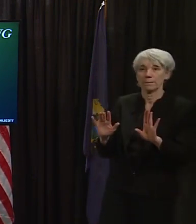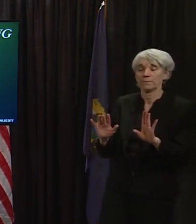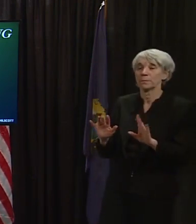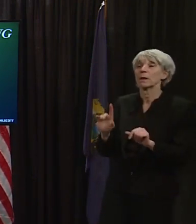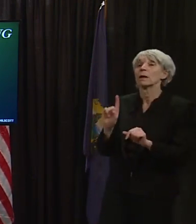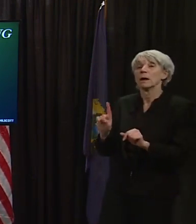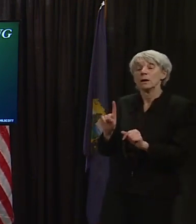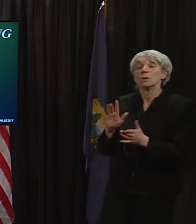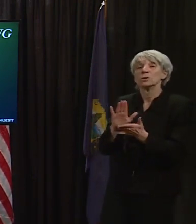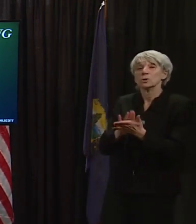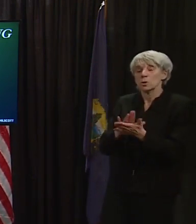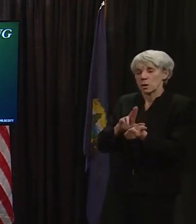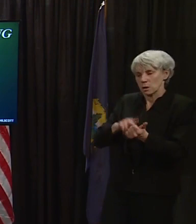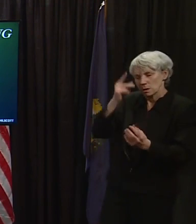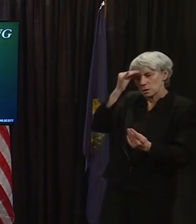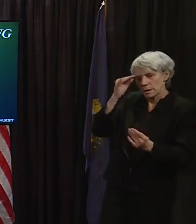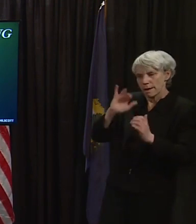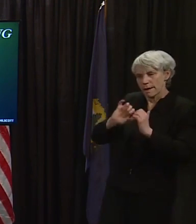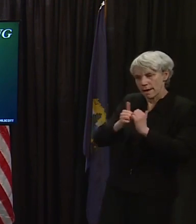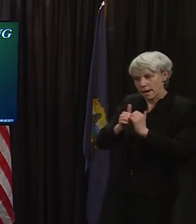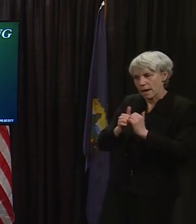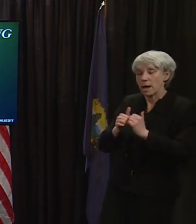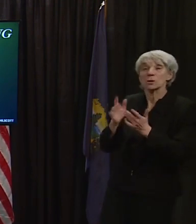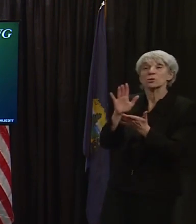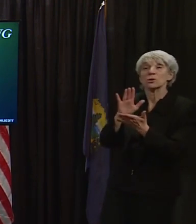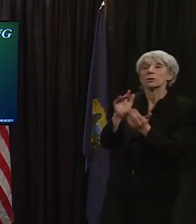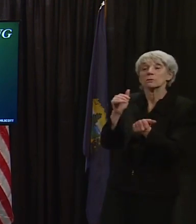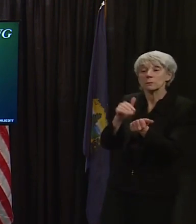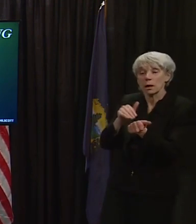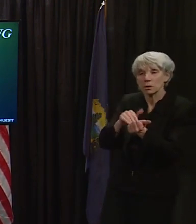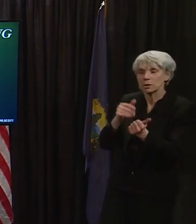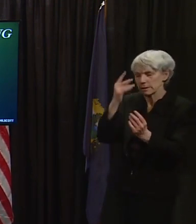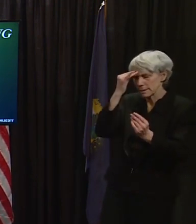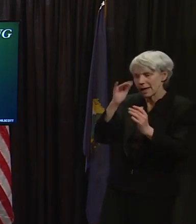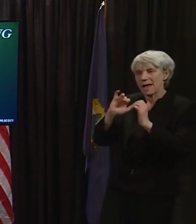mitigate the effects of covid on Children. We meet regularly with